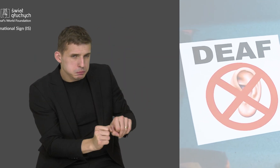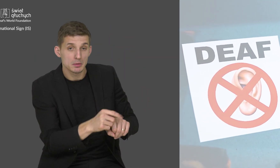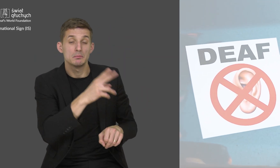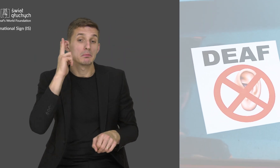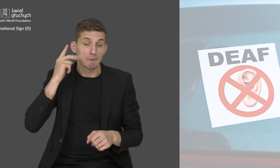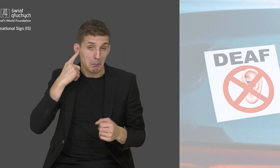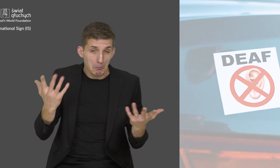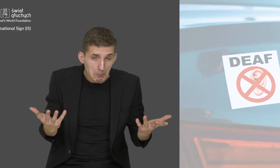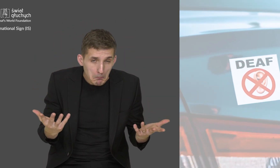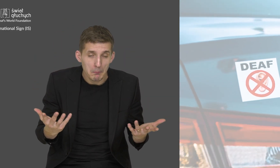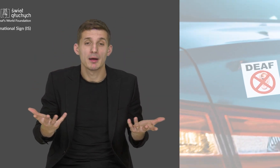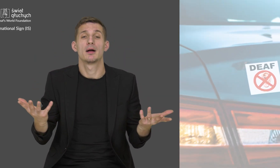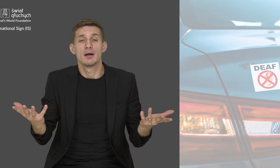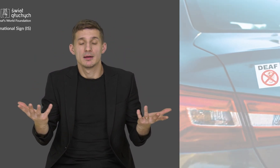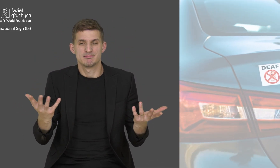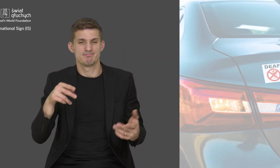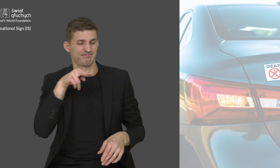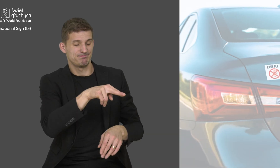which is completely understandable.